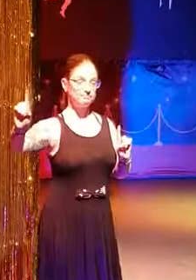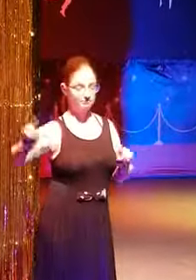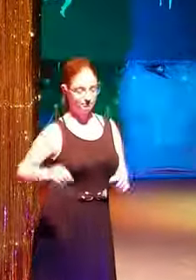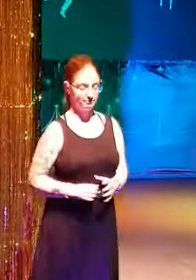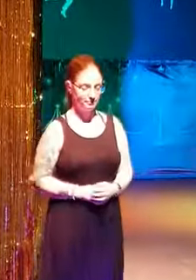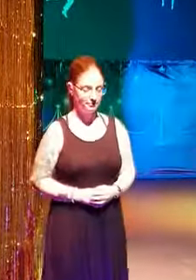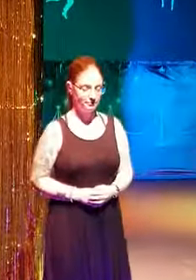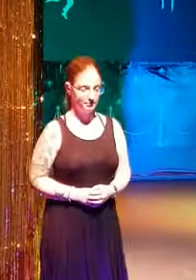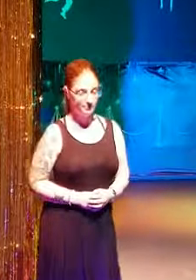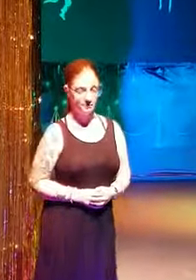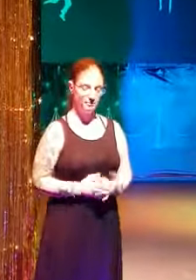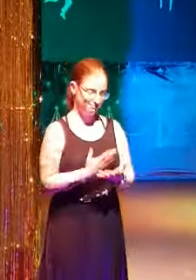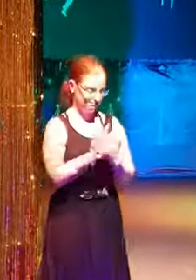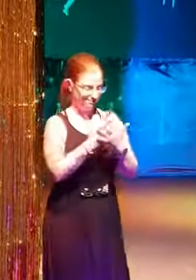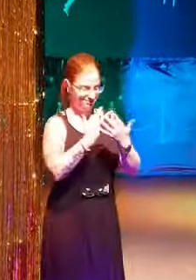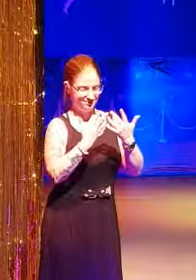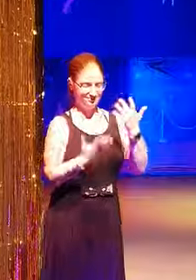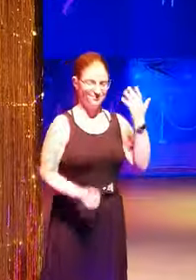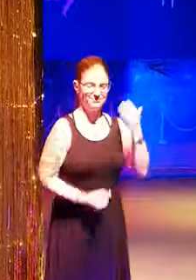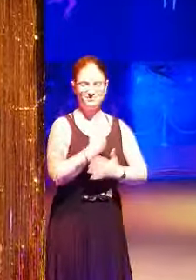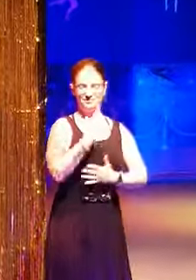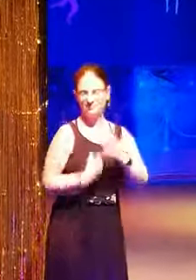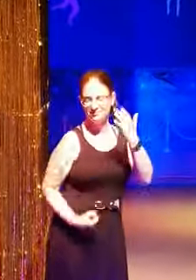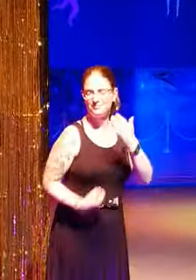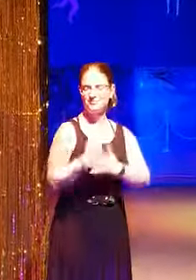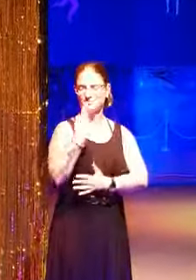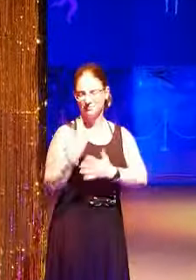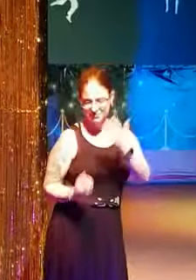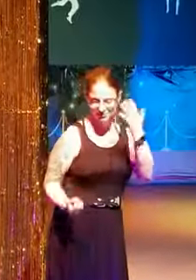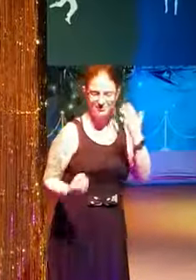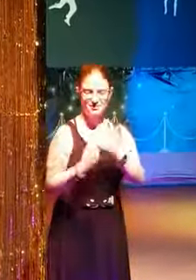I can't count all the times that I've cried over you